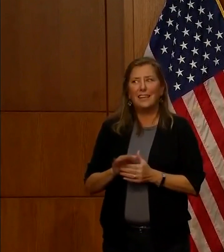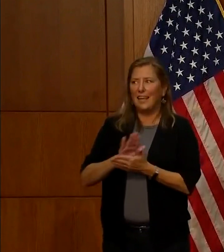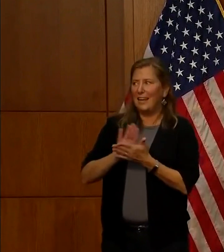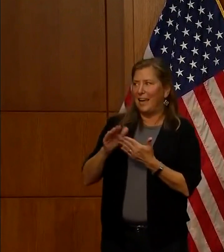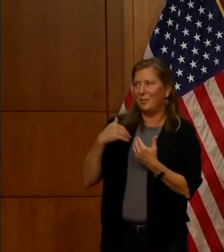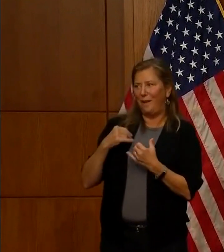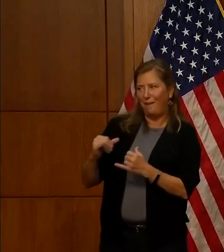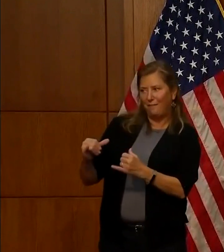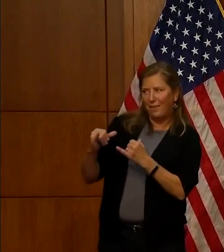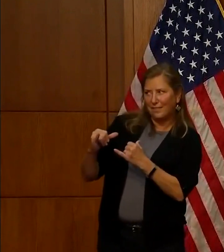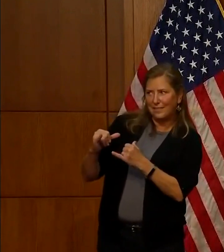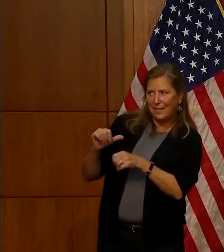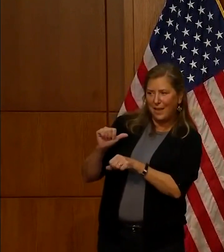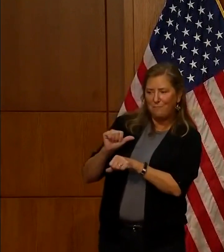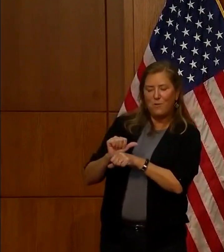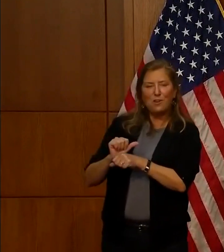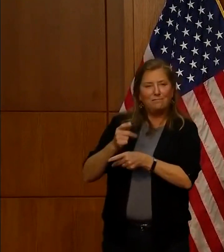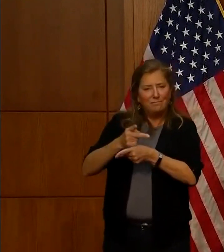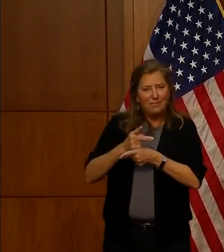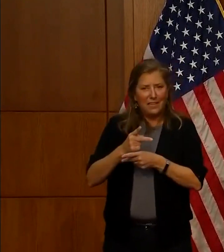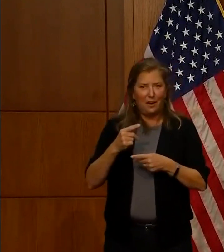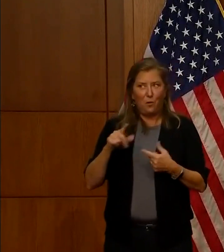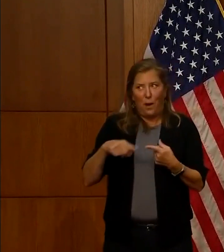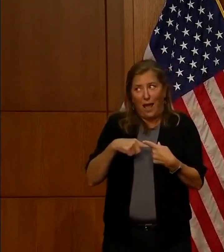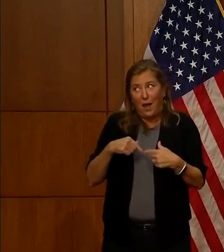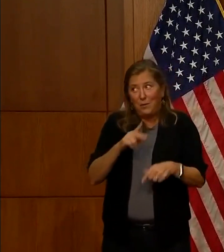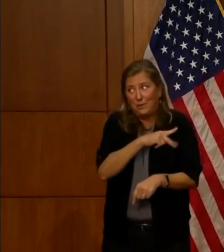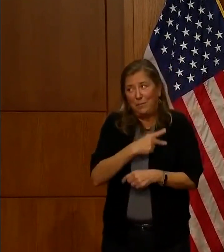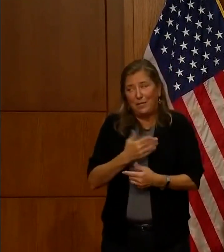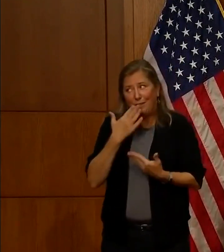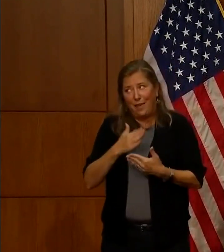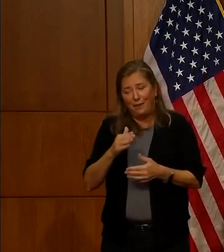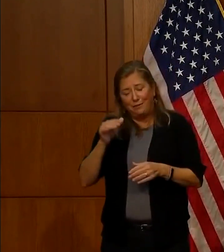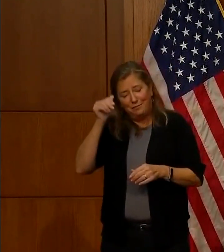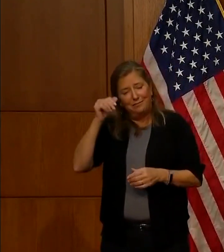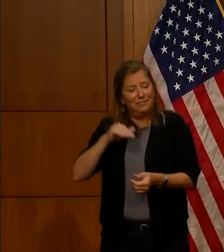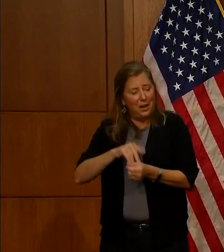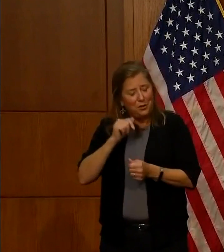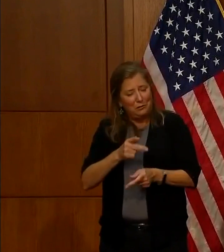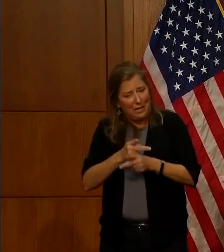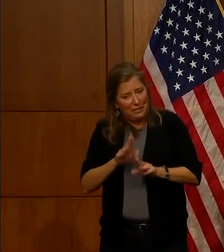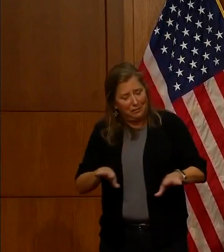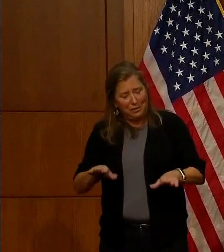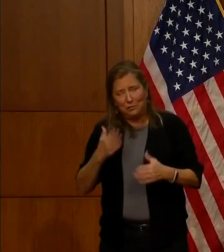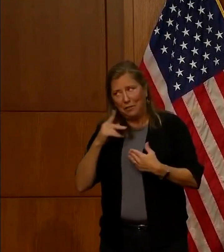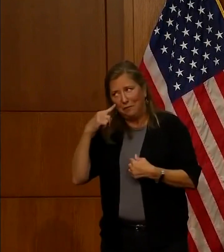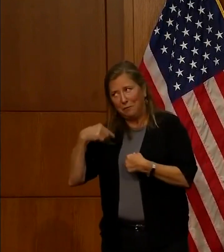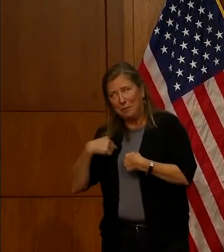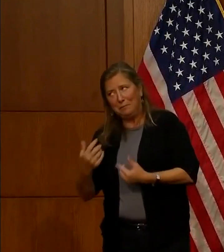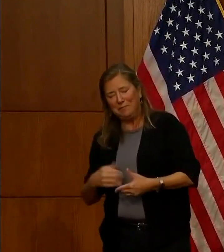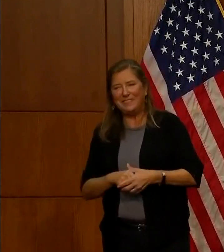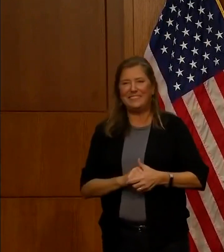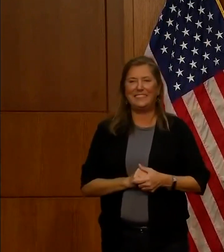PEDIATRICIANS- AND IT WAS GOOD TO HAVE A PEDIATRICIAN OVERSEEING MY CARE WHEN I WAS